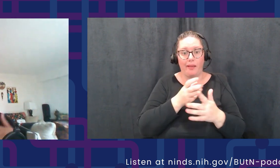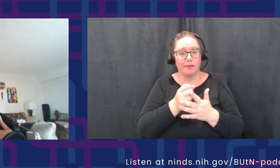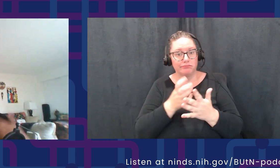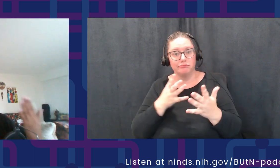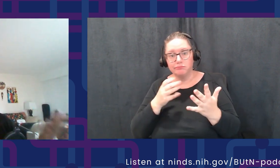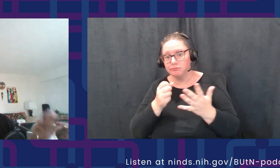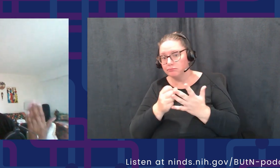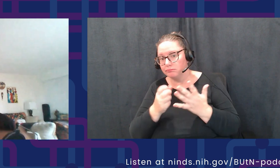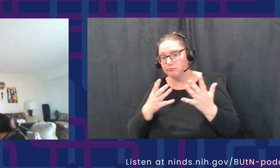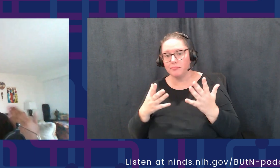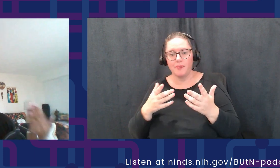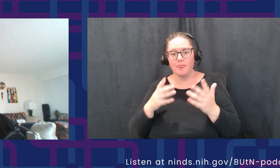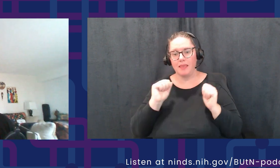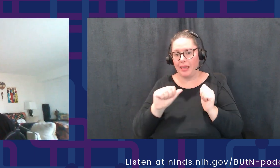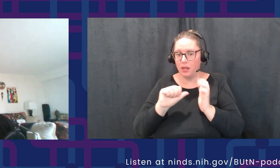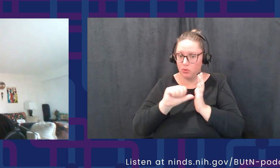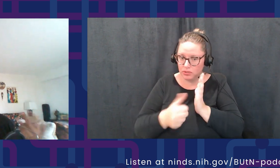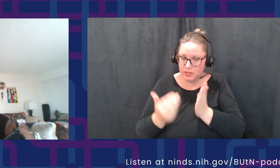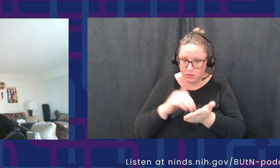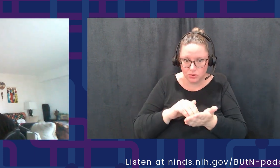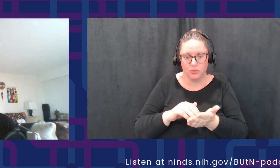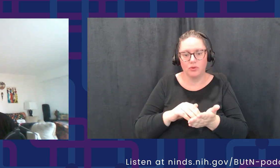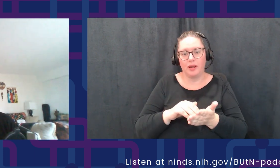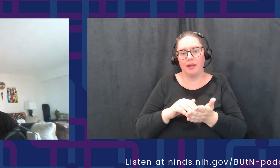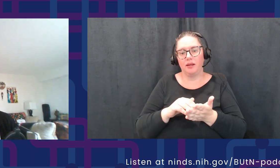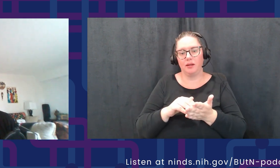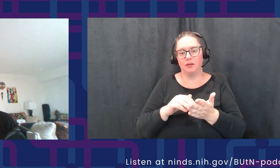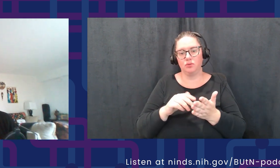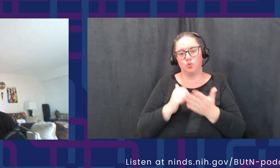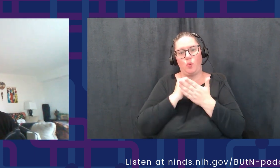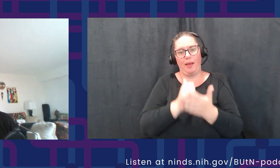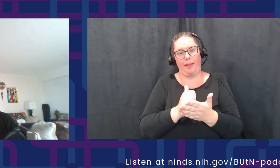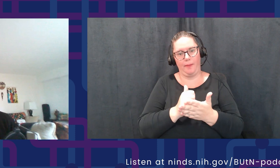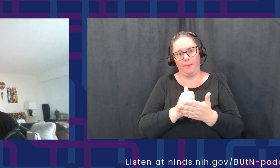Maybe you can, you know, reiterate some sections to help really drive home